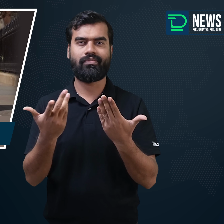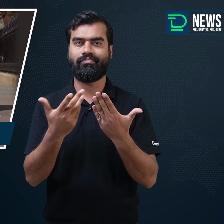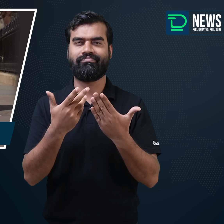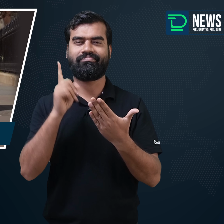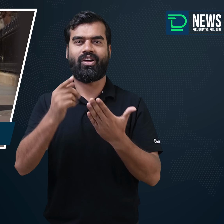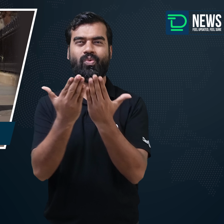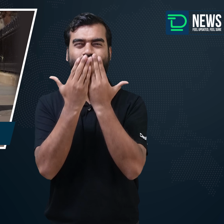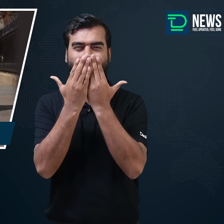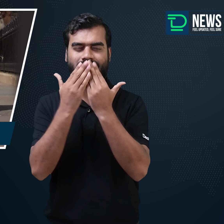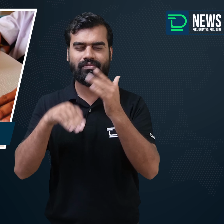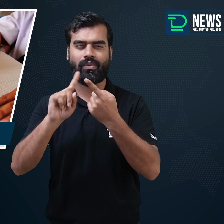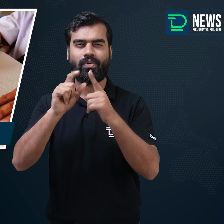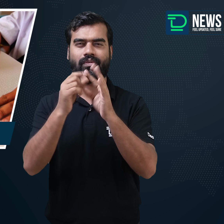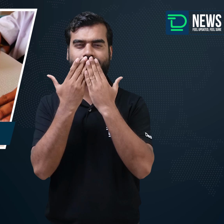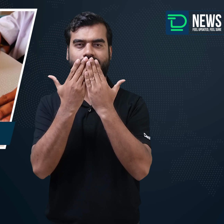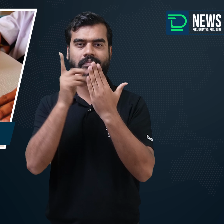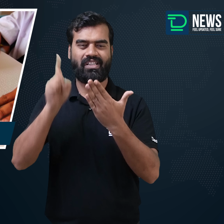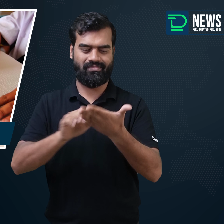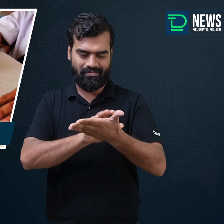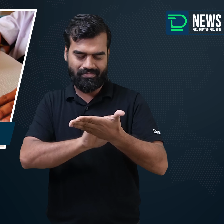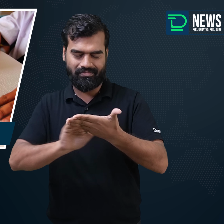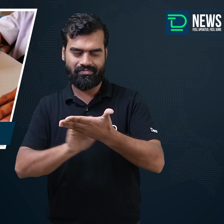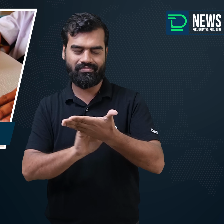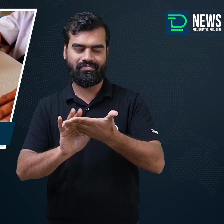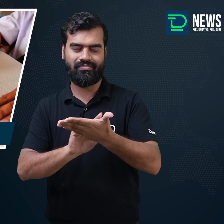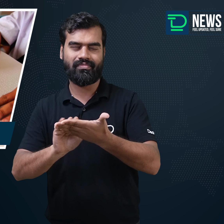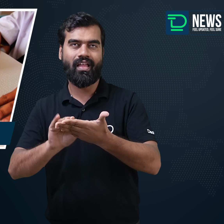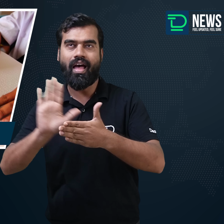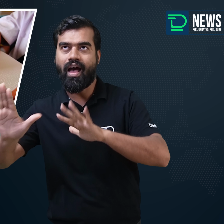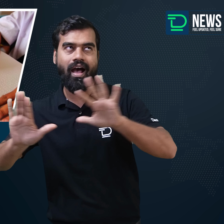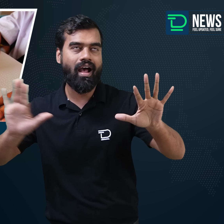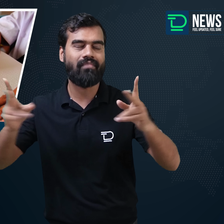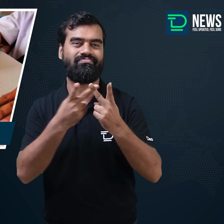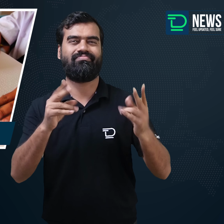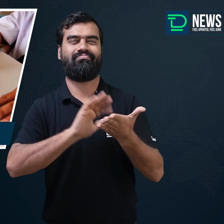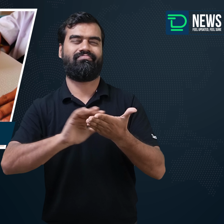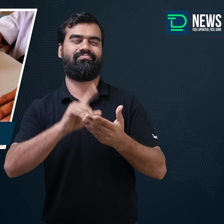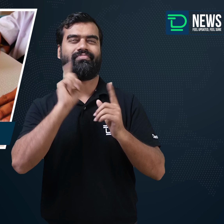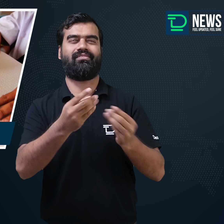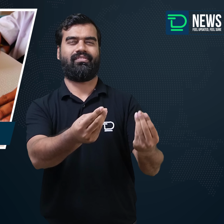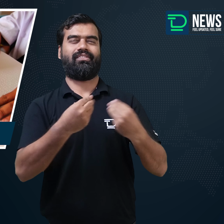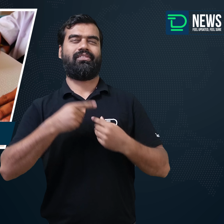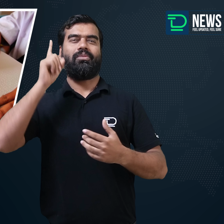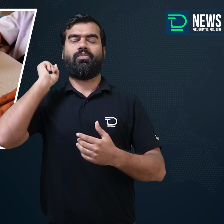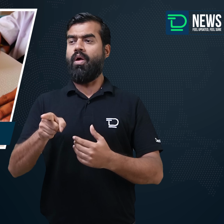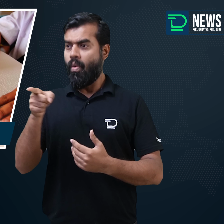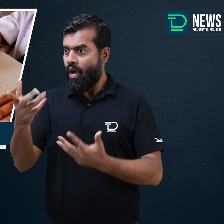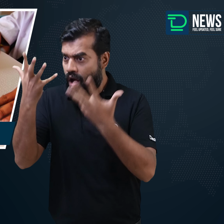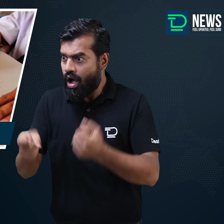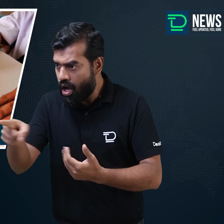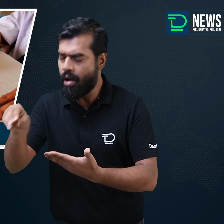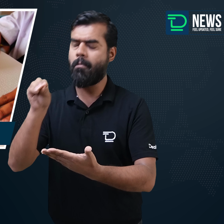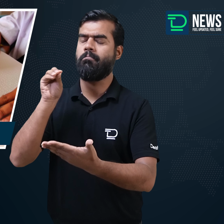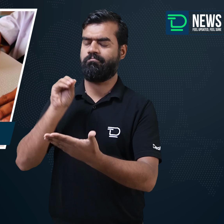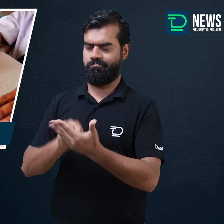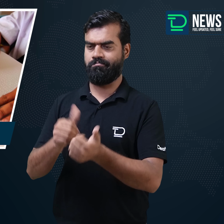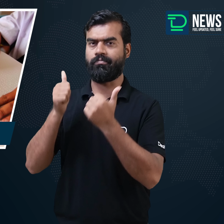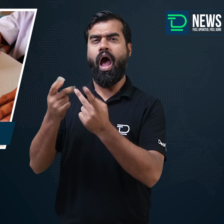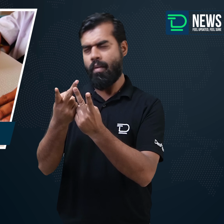we want to learn by touching.